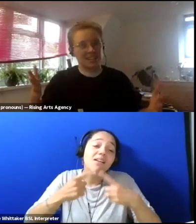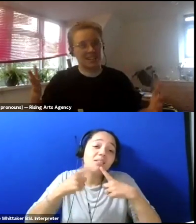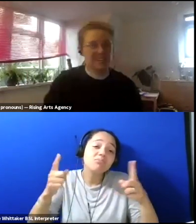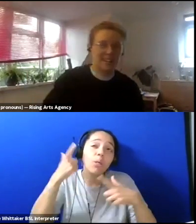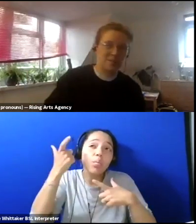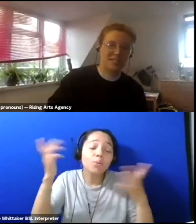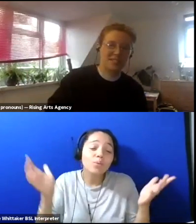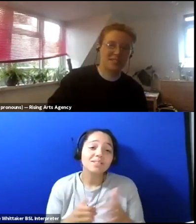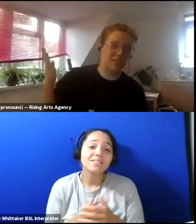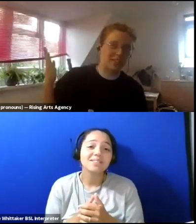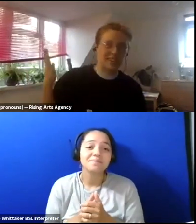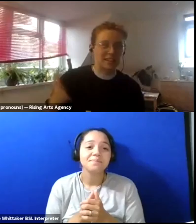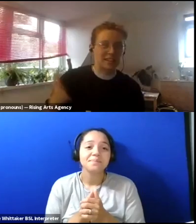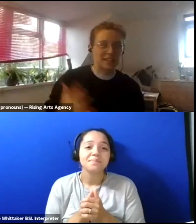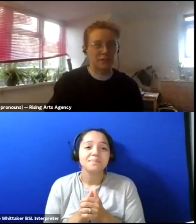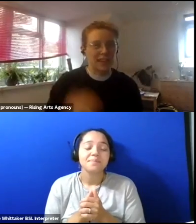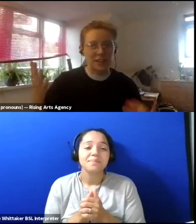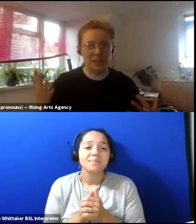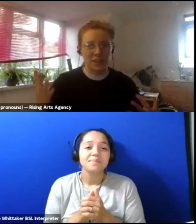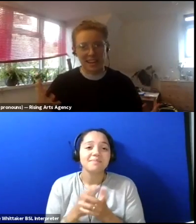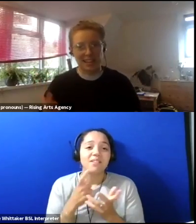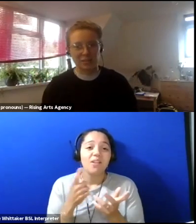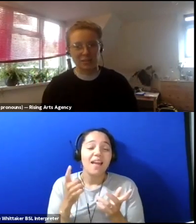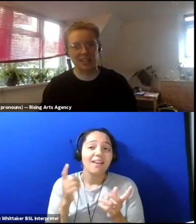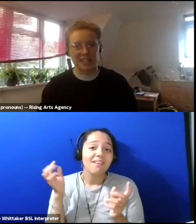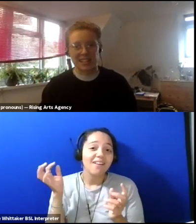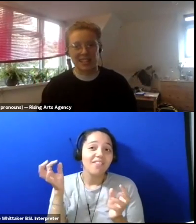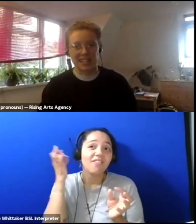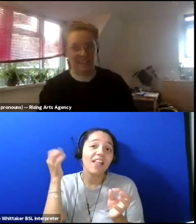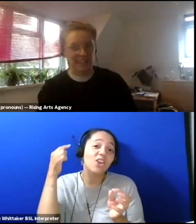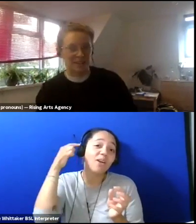remarks, thoughts, whether the flea in your ear has anything further to say.